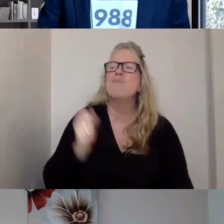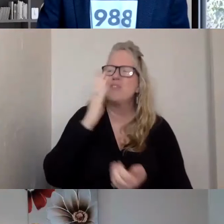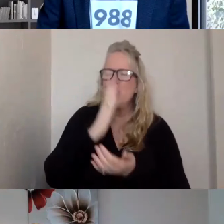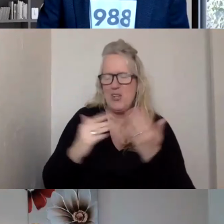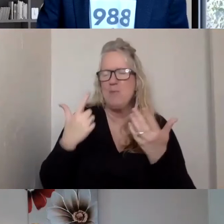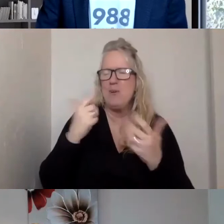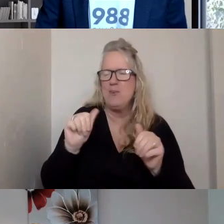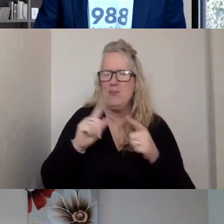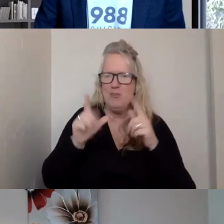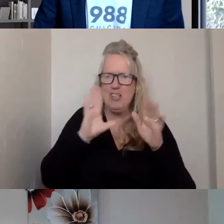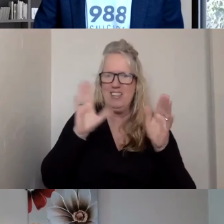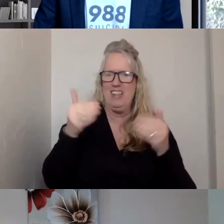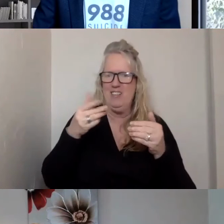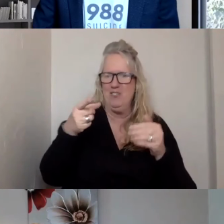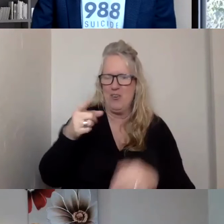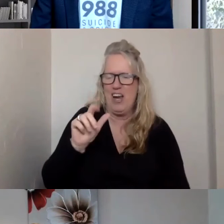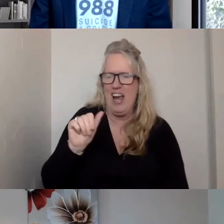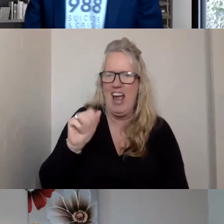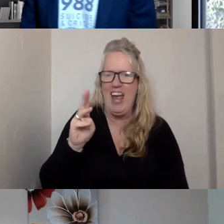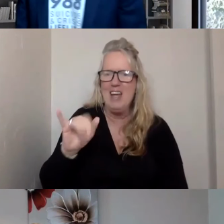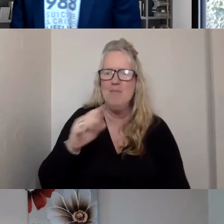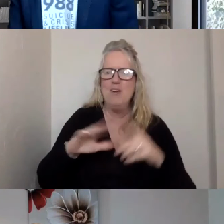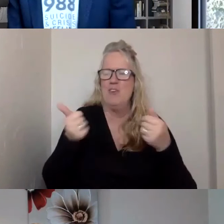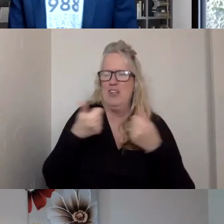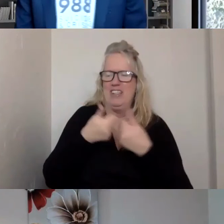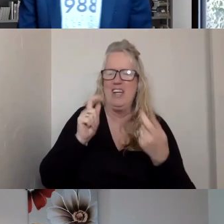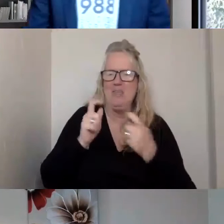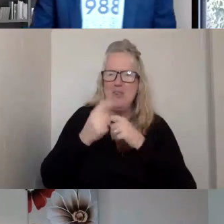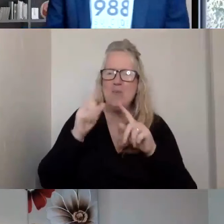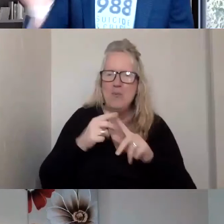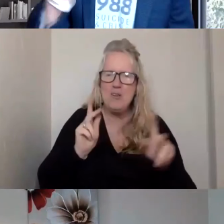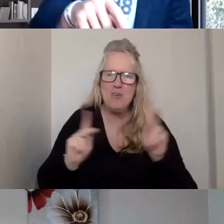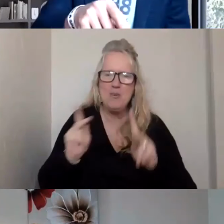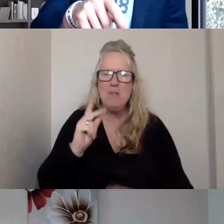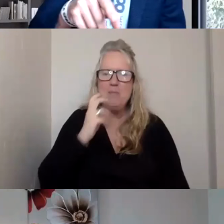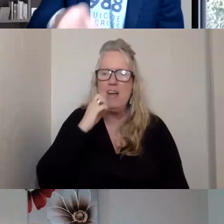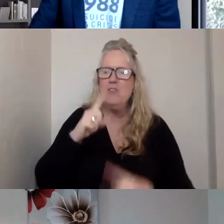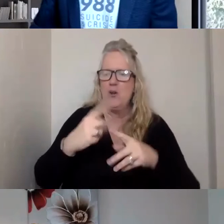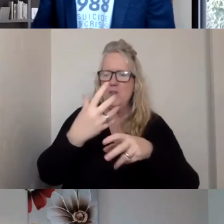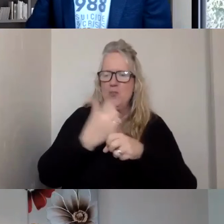CHANNELLING AMY. IT IS A GAME CHANGER WHEN PEOPLE CARE. YOU CAN GET A T-SHIRT WHEN PEOPLE